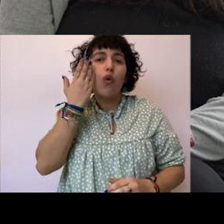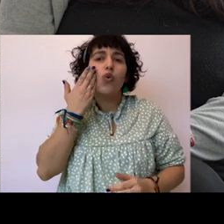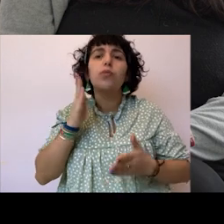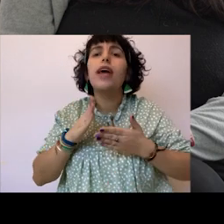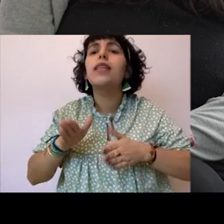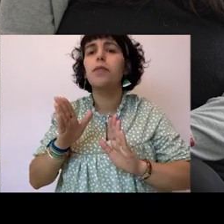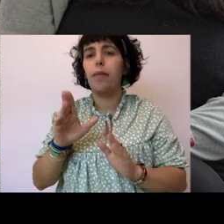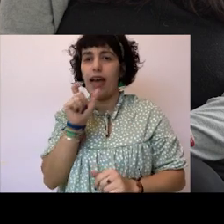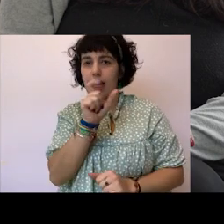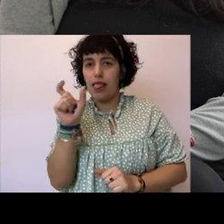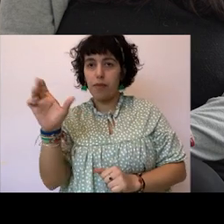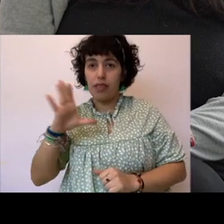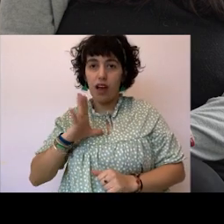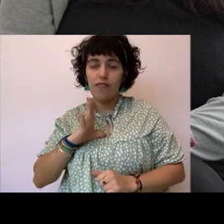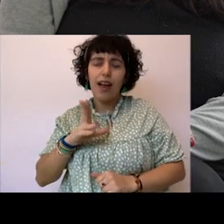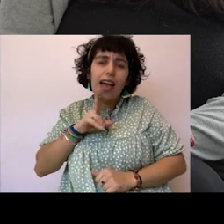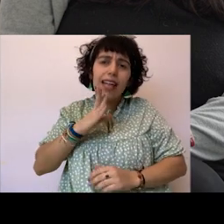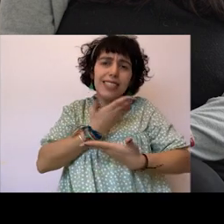Words I don't like ... The word I don't like the most is "nonoş" (poof), for example.